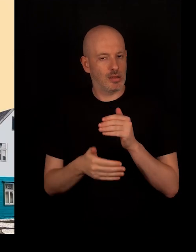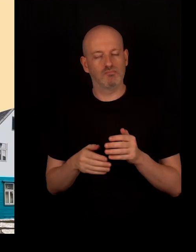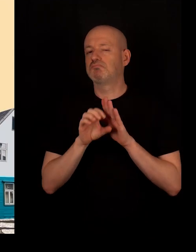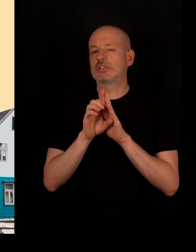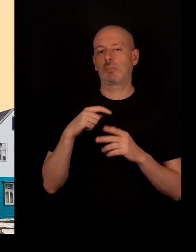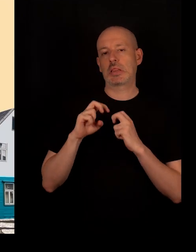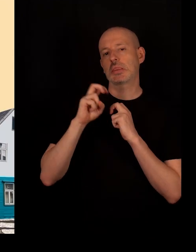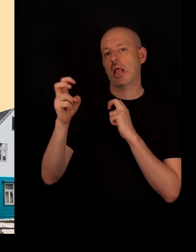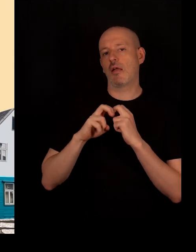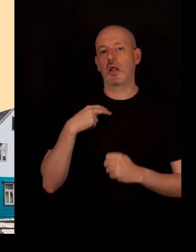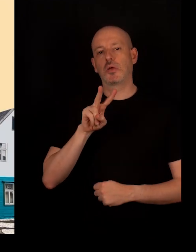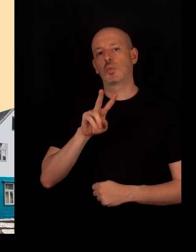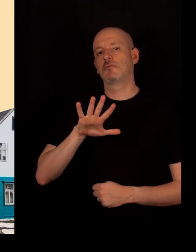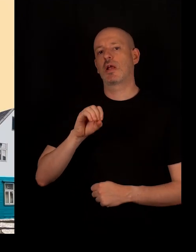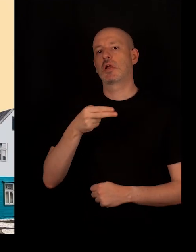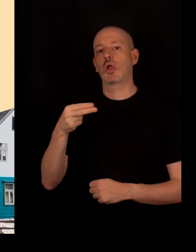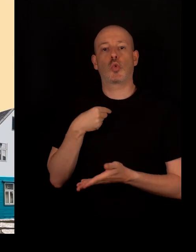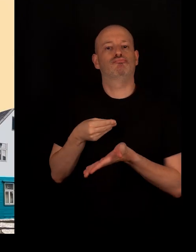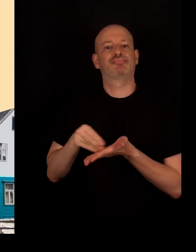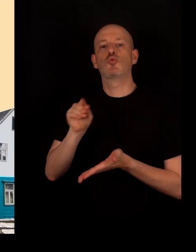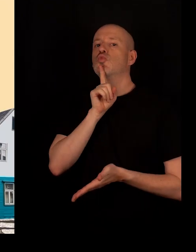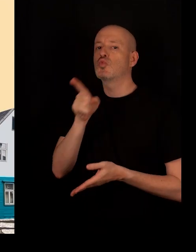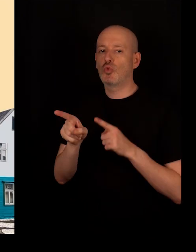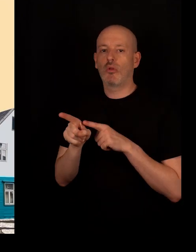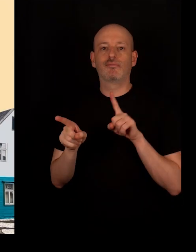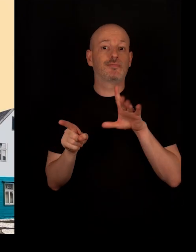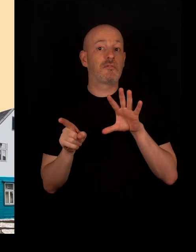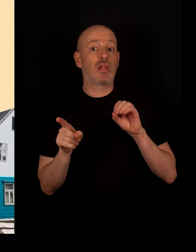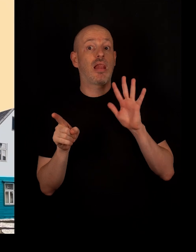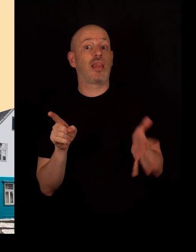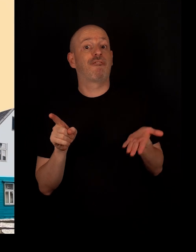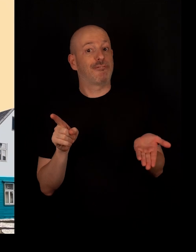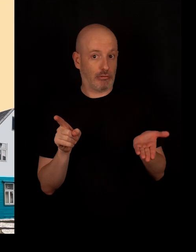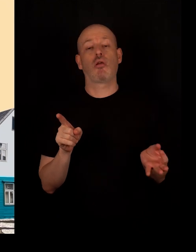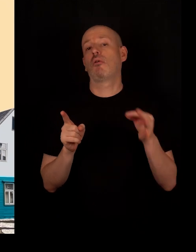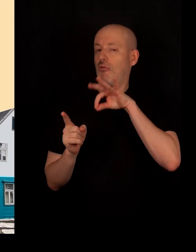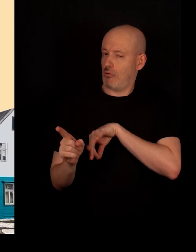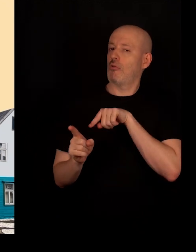So if my ticket is 250 euros, the remaining 150 euros should be given to me.